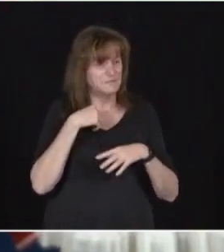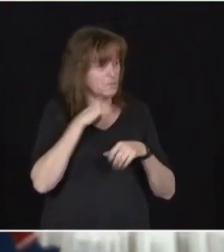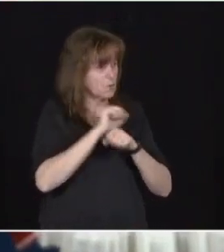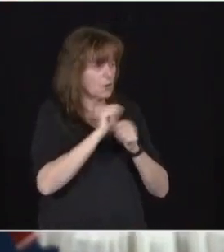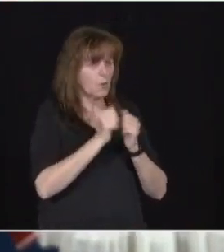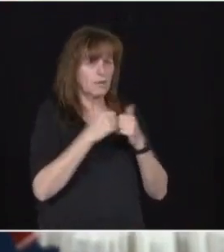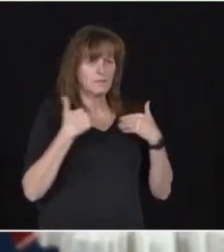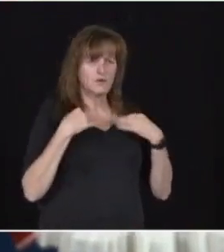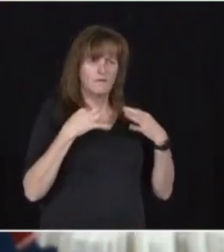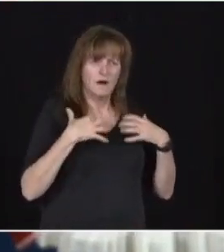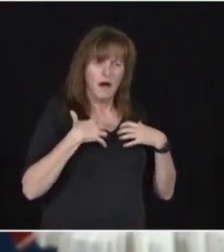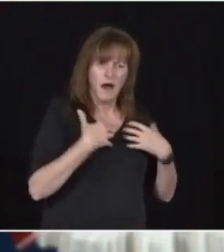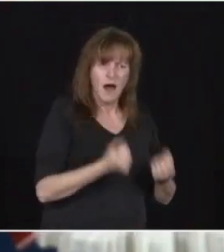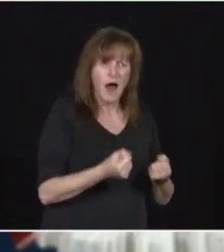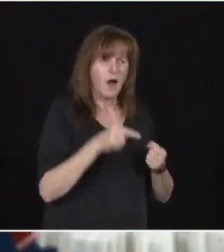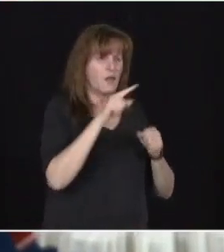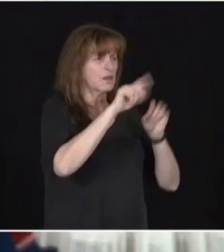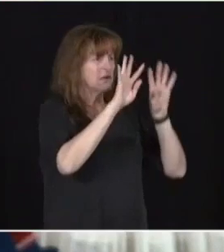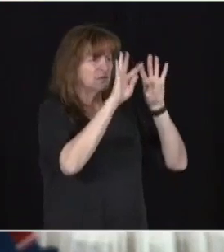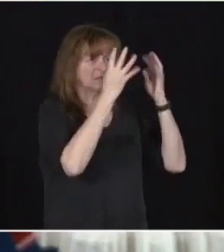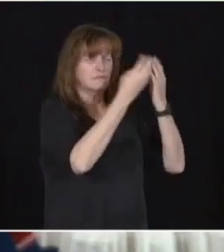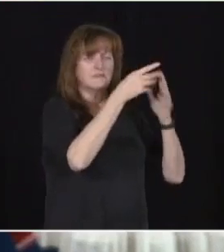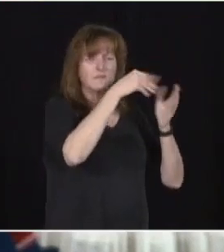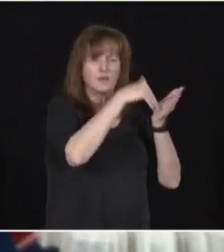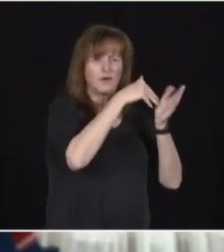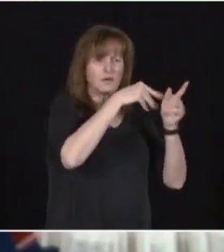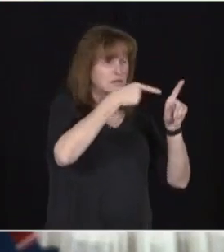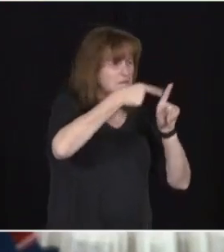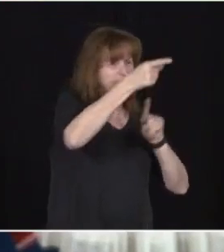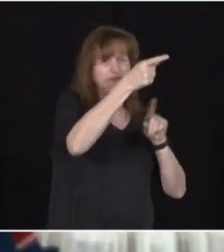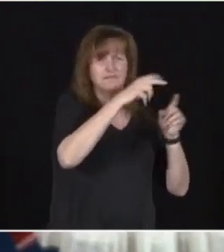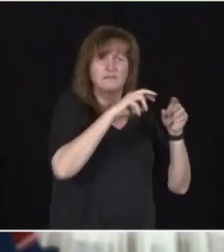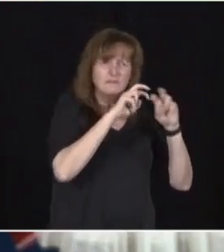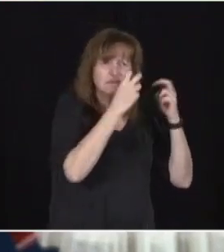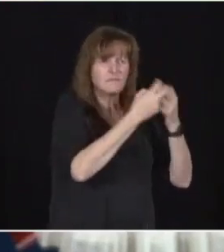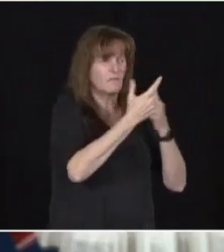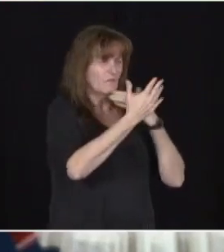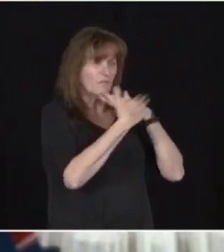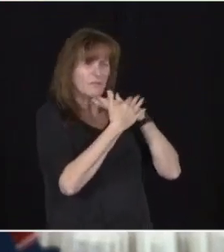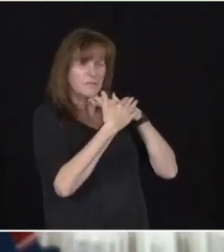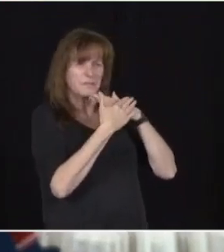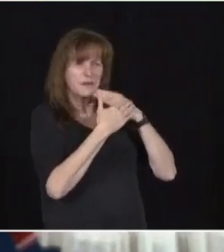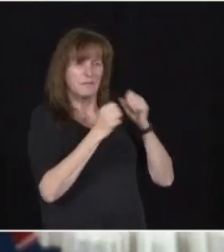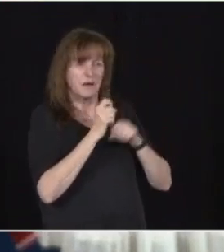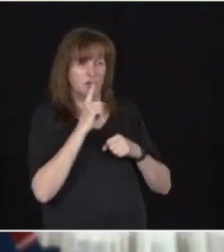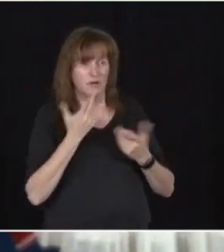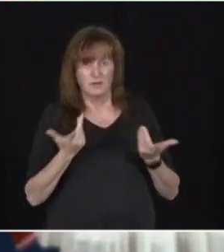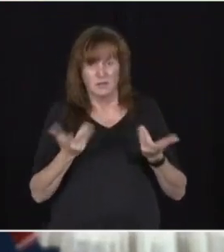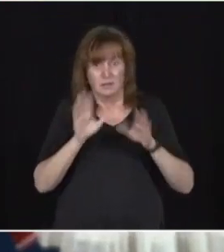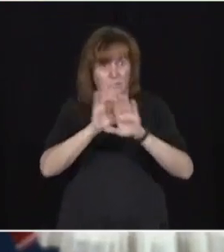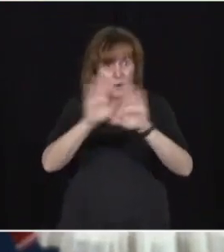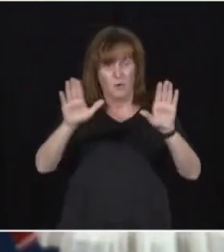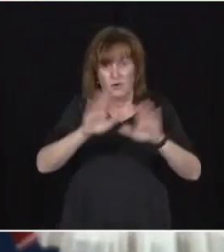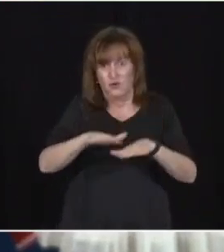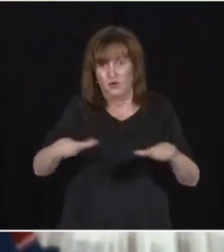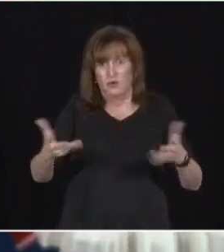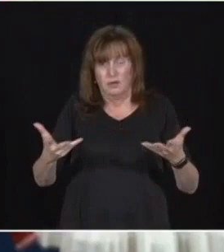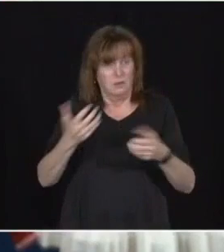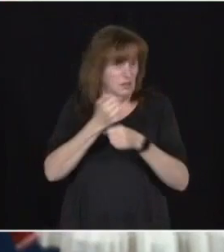Working with the Minister of health, and of the COVID-19 command table to come up with particles and make sure the earliest learners in these centers remain state.